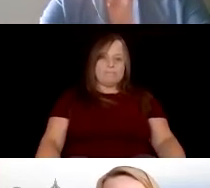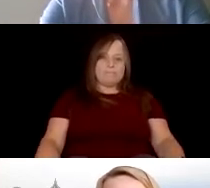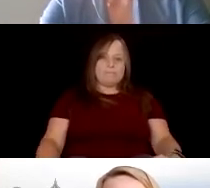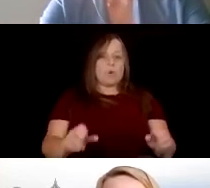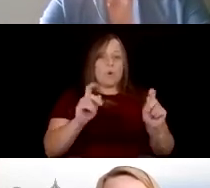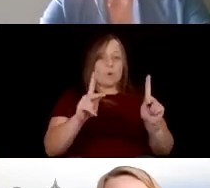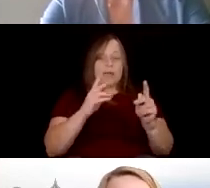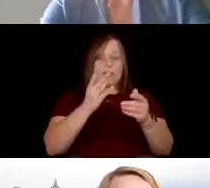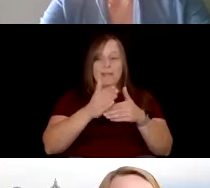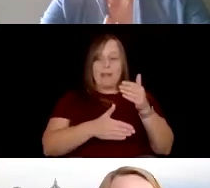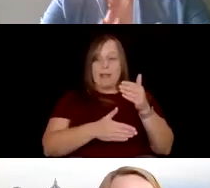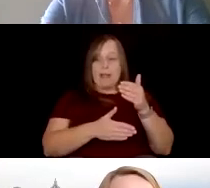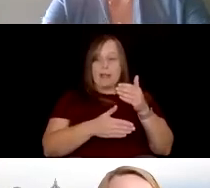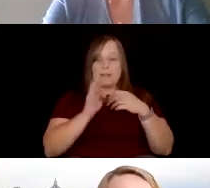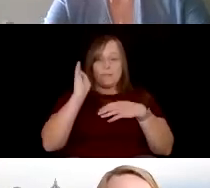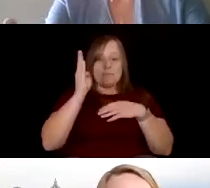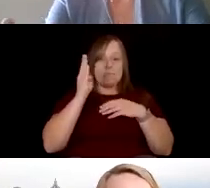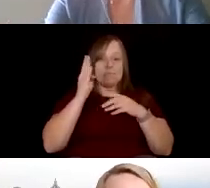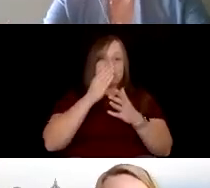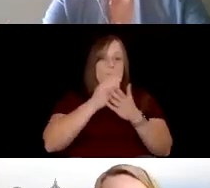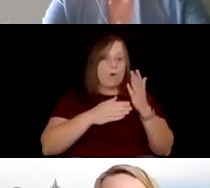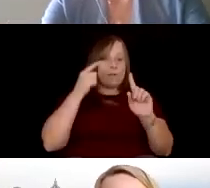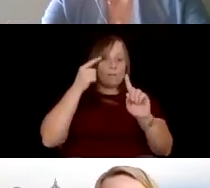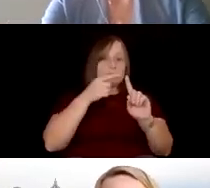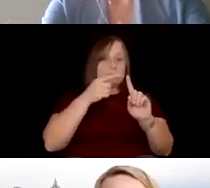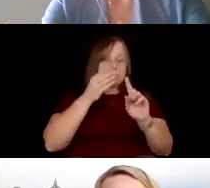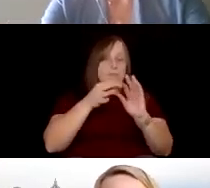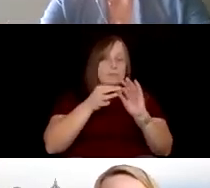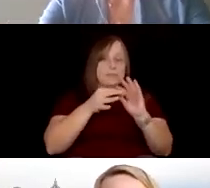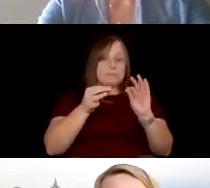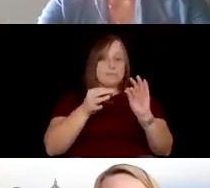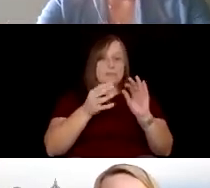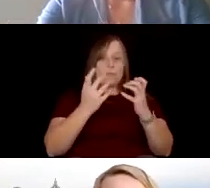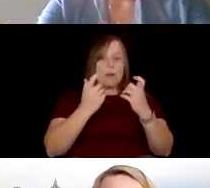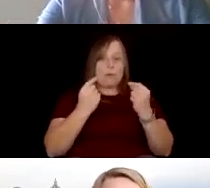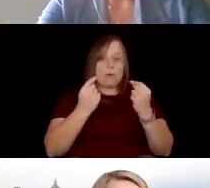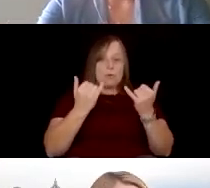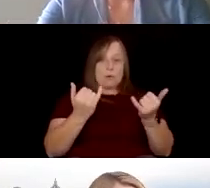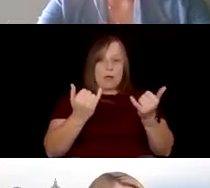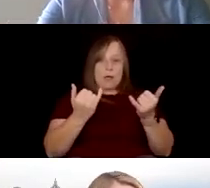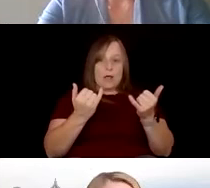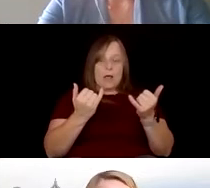And that is the end of the main portion of the presentation. What I do want to do now is, in a moment,